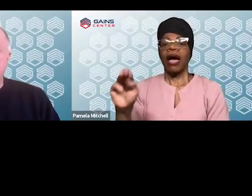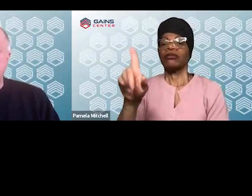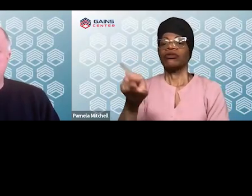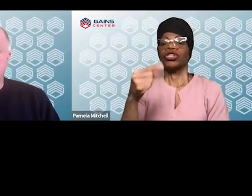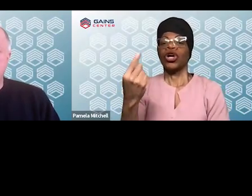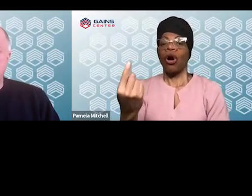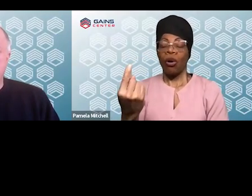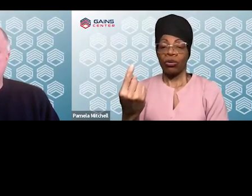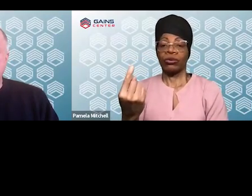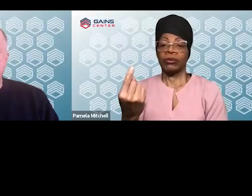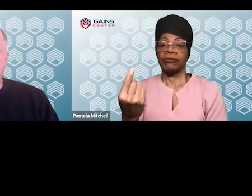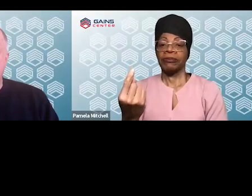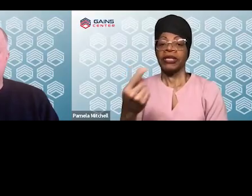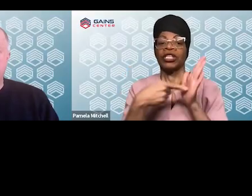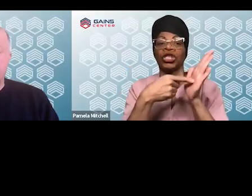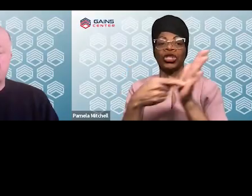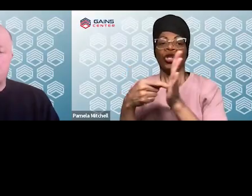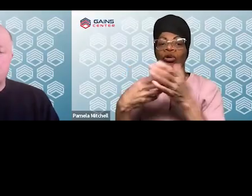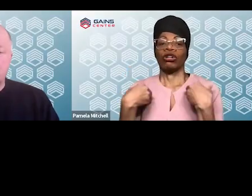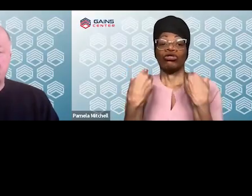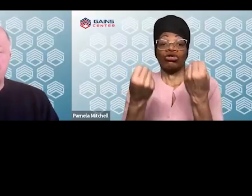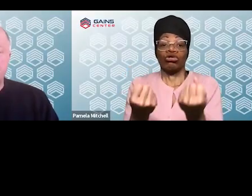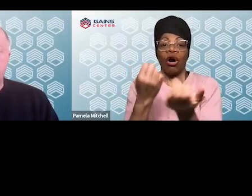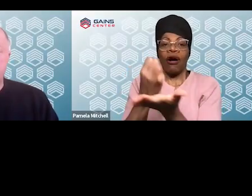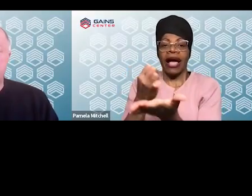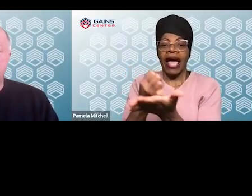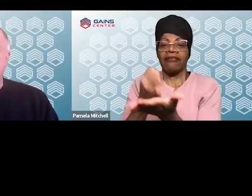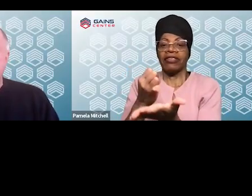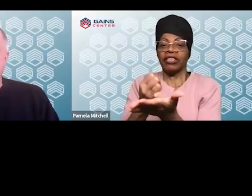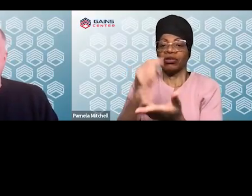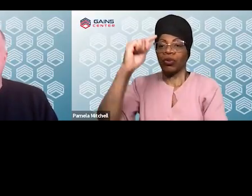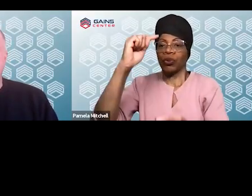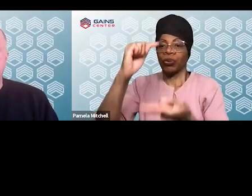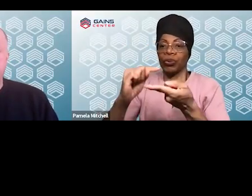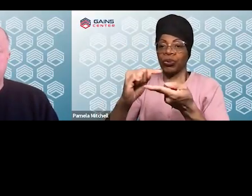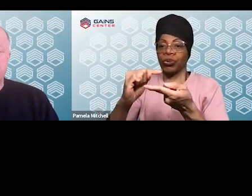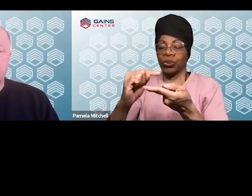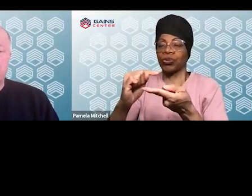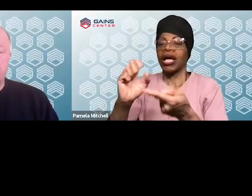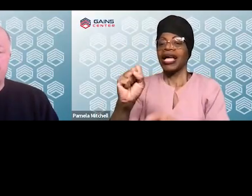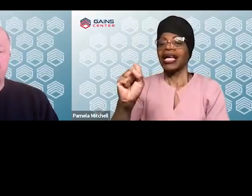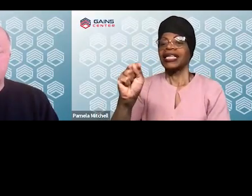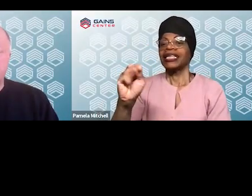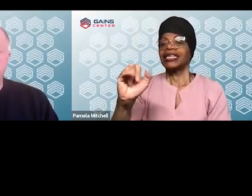that showed a strong evidence for reducing stimulant use. This study also found some effect